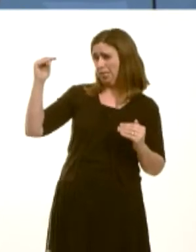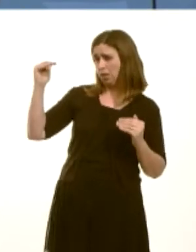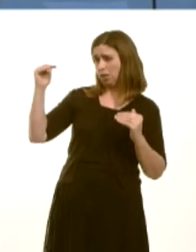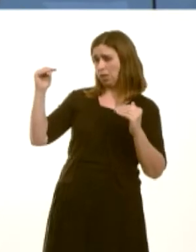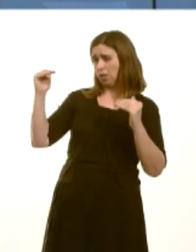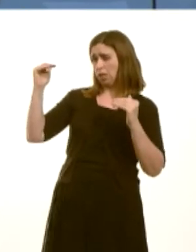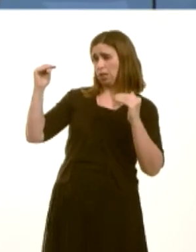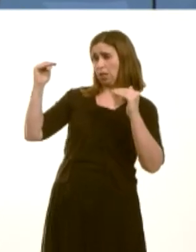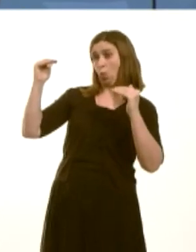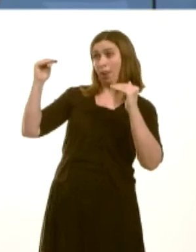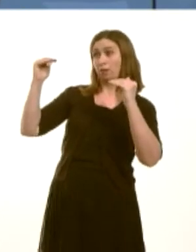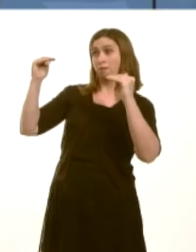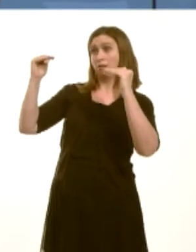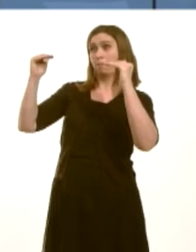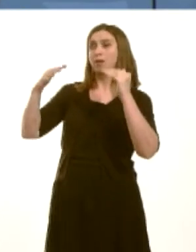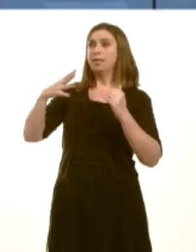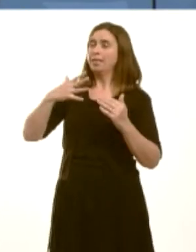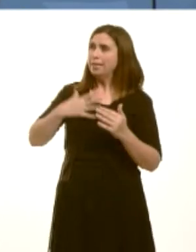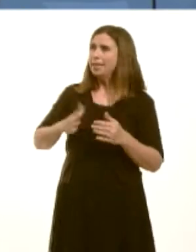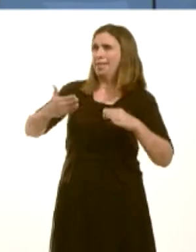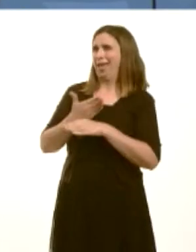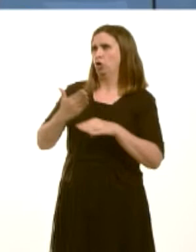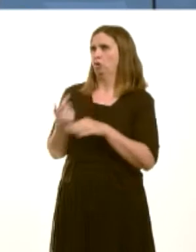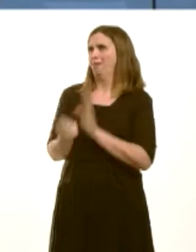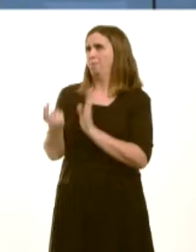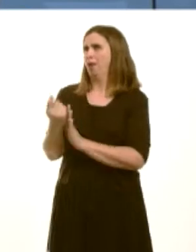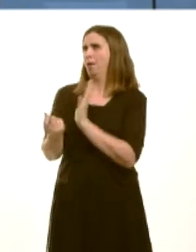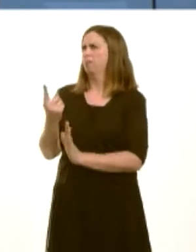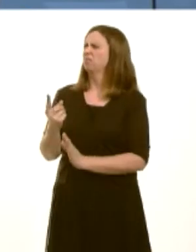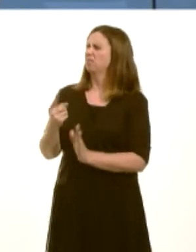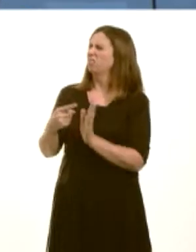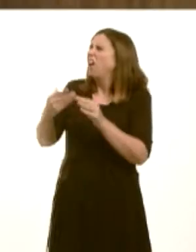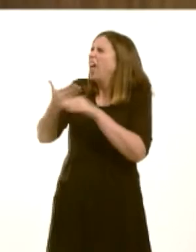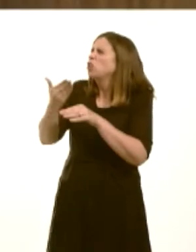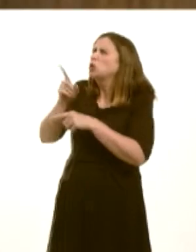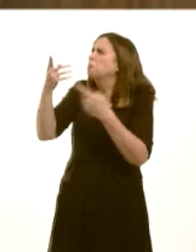growth backed up by actions. What specific actions are you taking at this time, First Minster? Carwyn Jones: I can assure the Member that